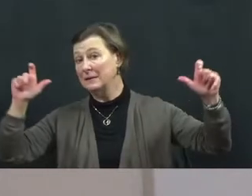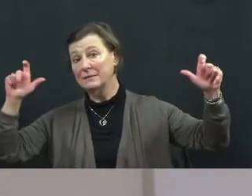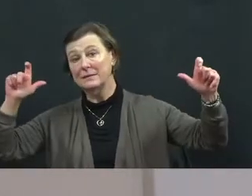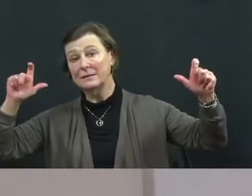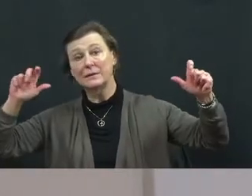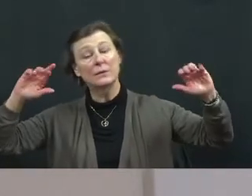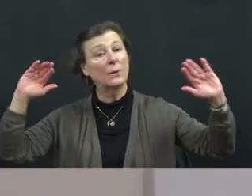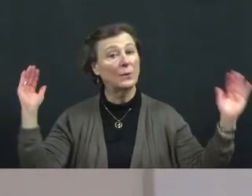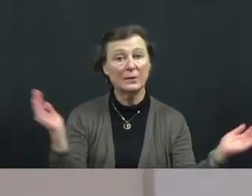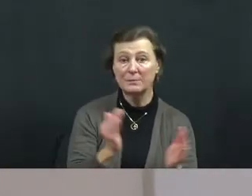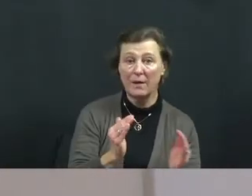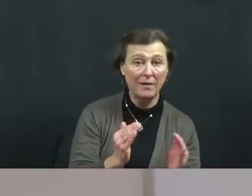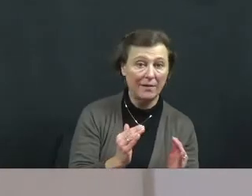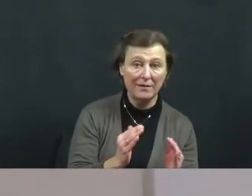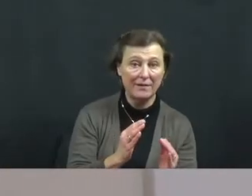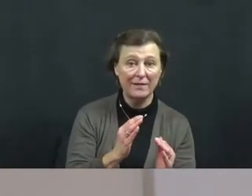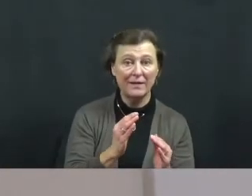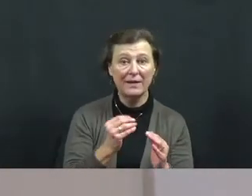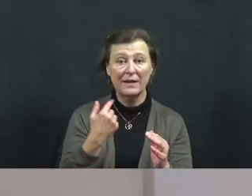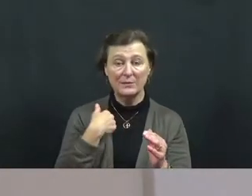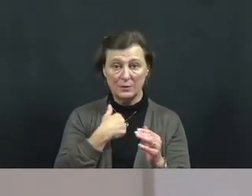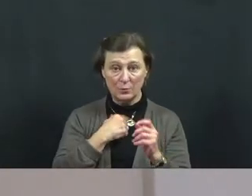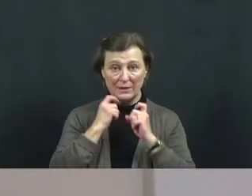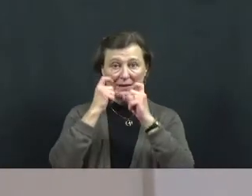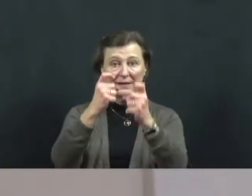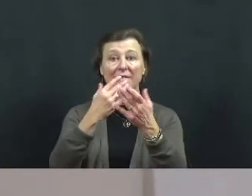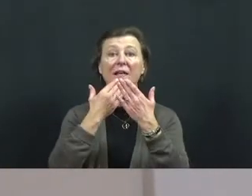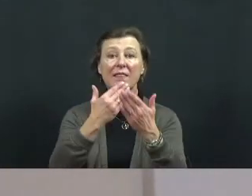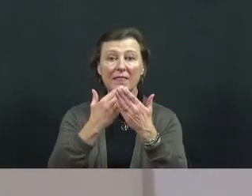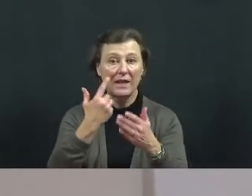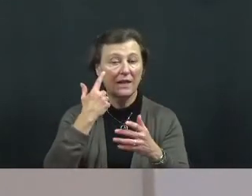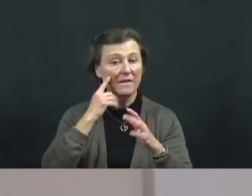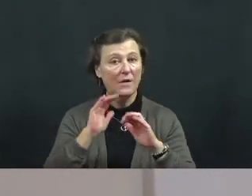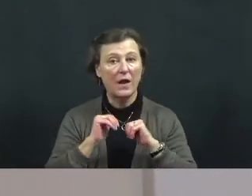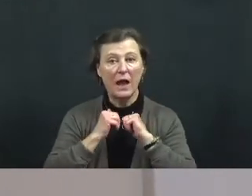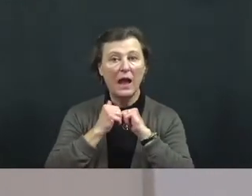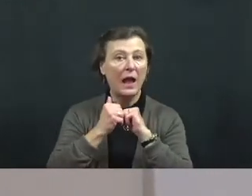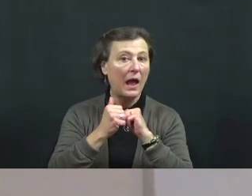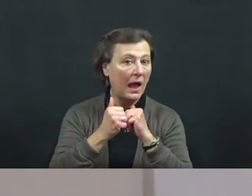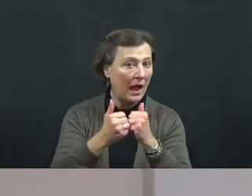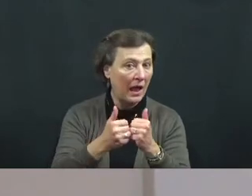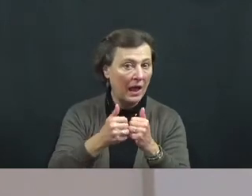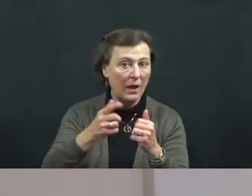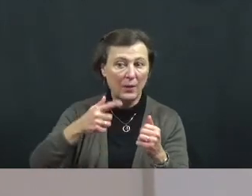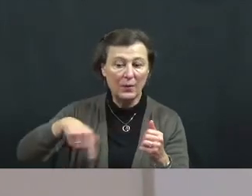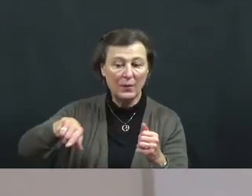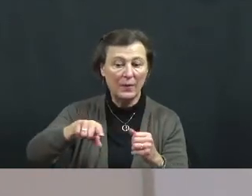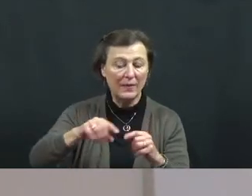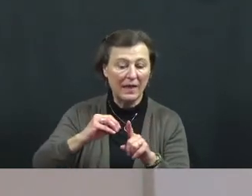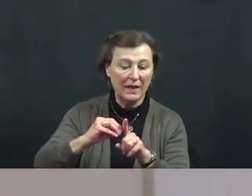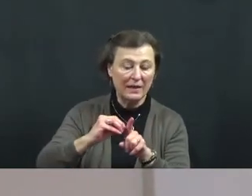And, may we give thanks for how they influence our journey along life's path.